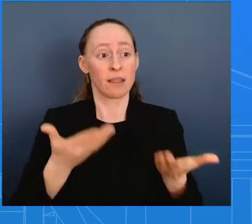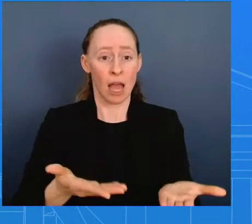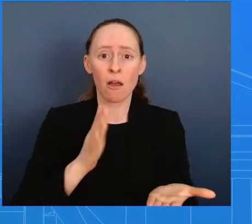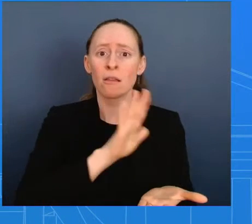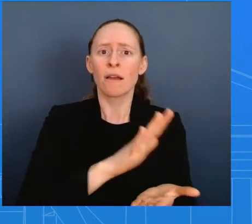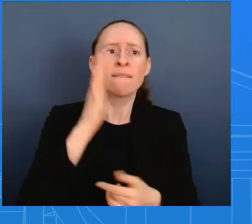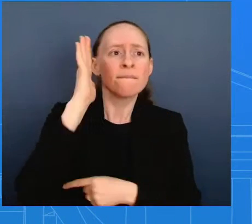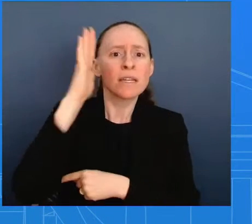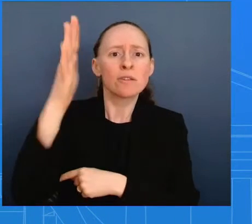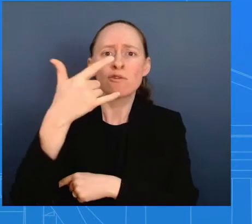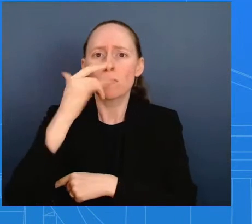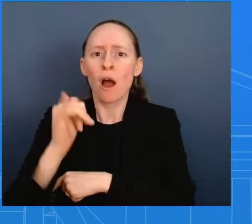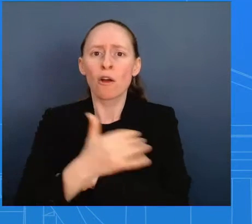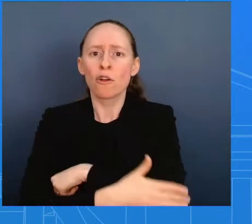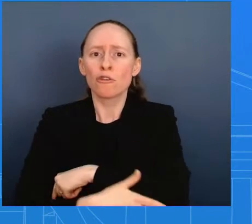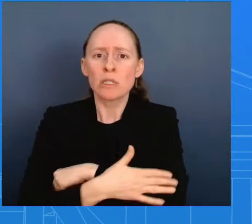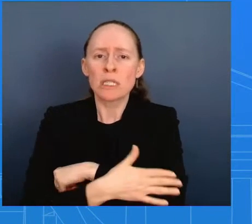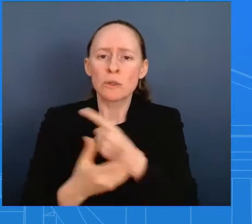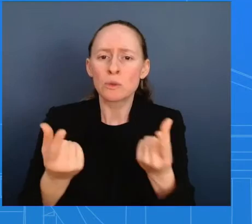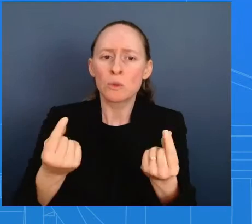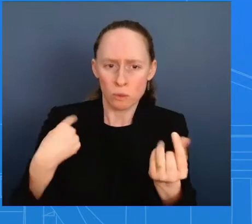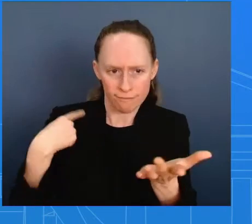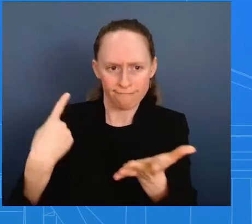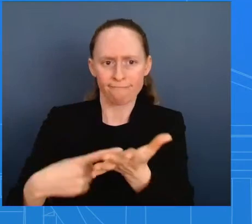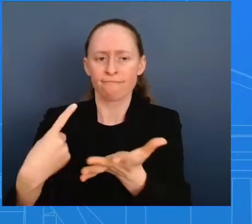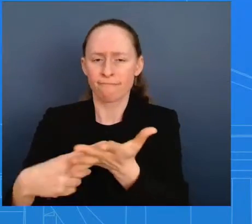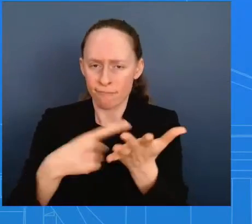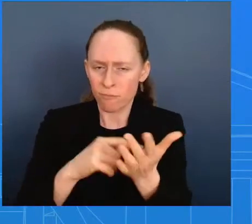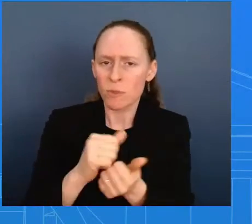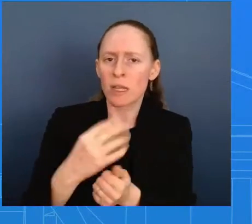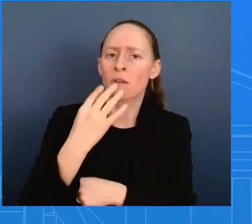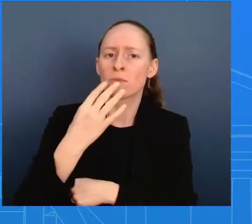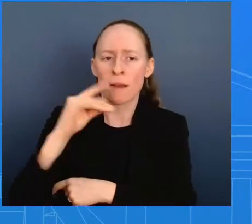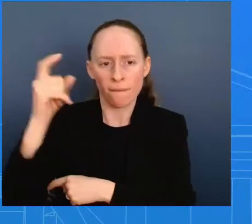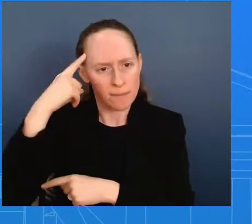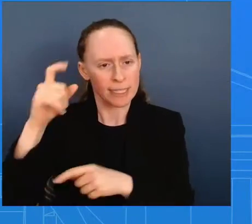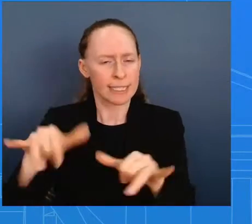Yes. The Press: Thanks, Jake. Just to your -- put a little bit of a point on Nadia's question.